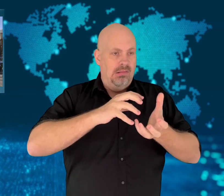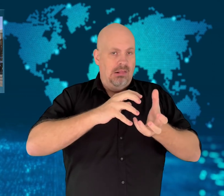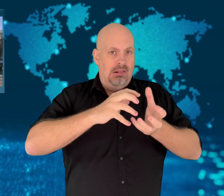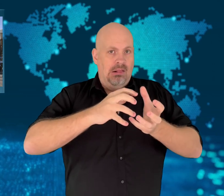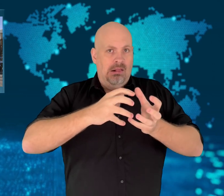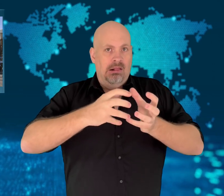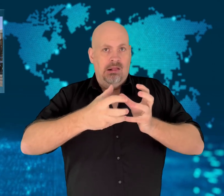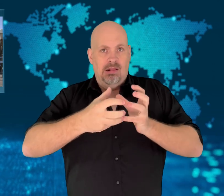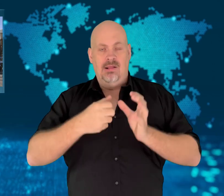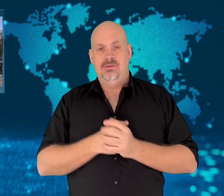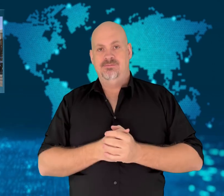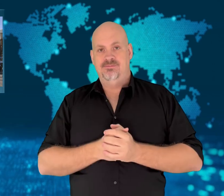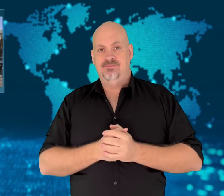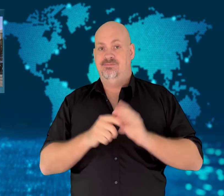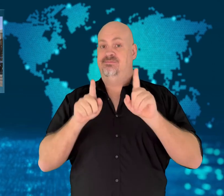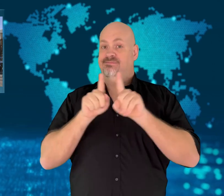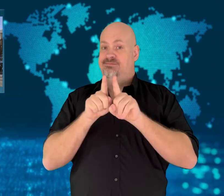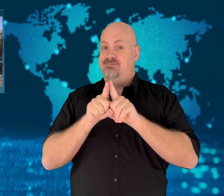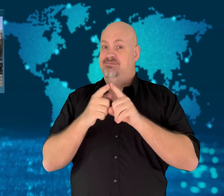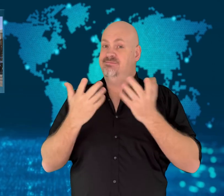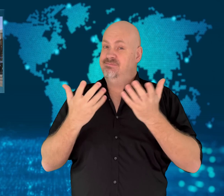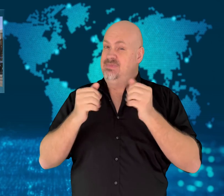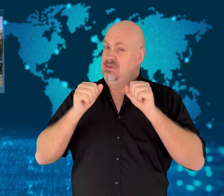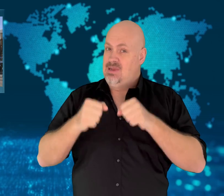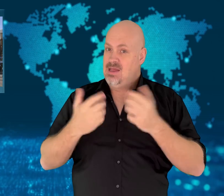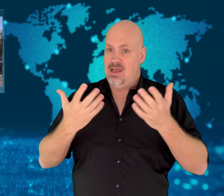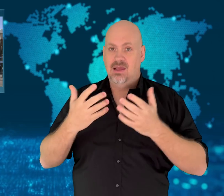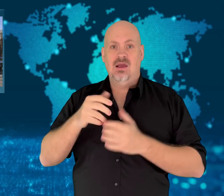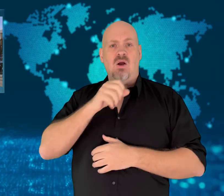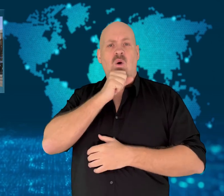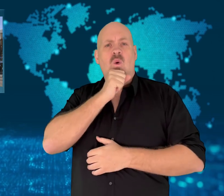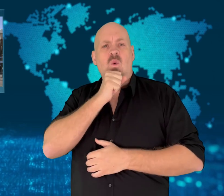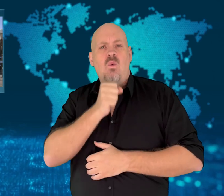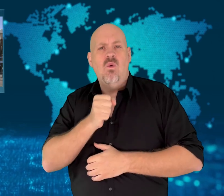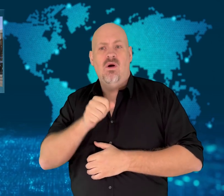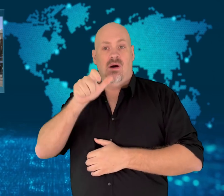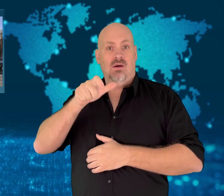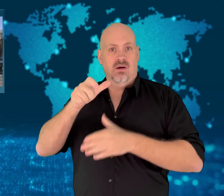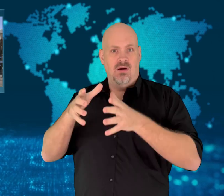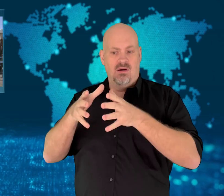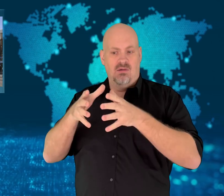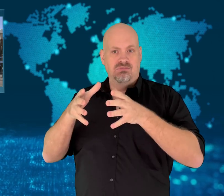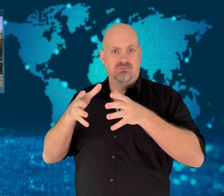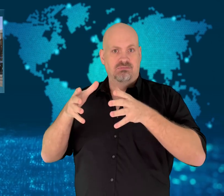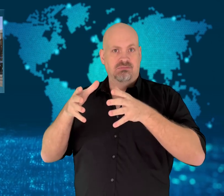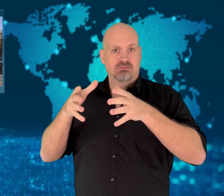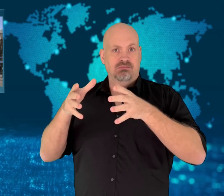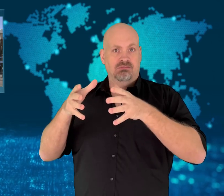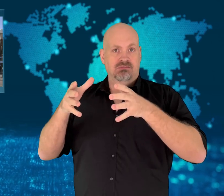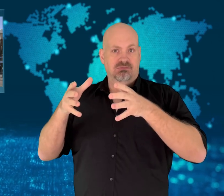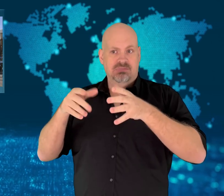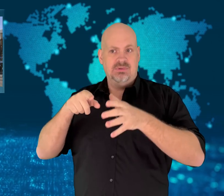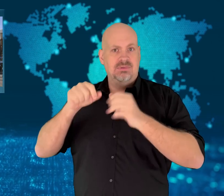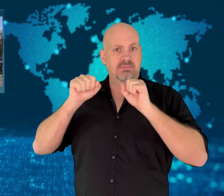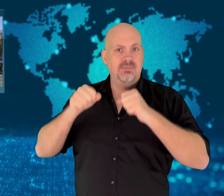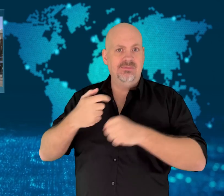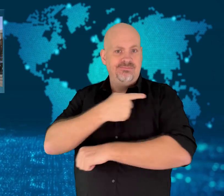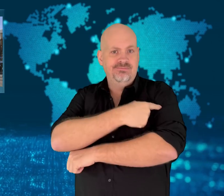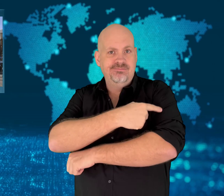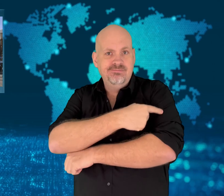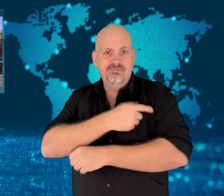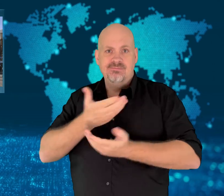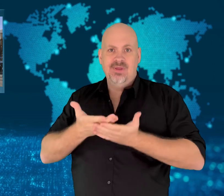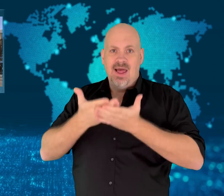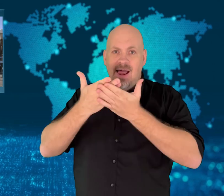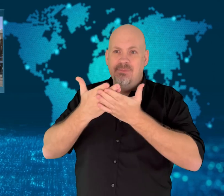It can mean a larger number of elderly people who need healthcare